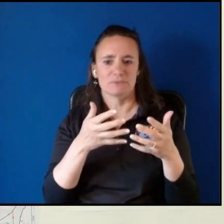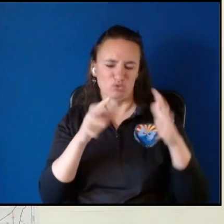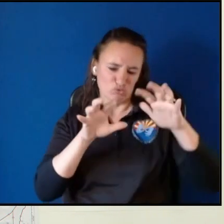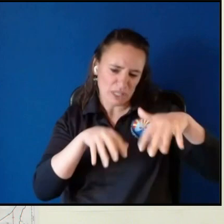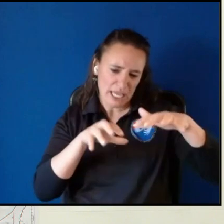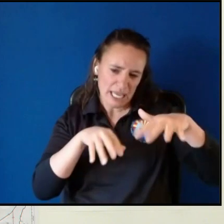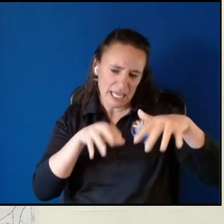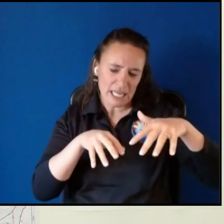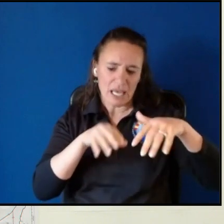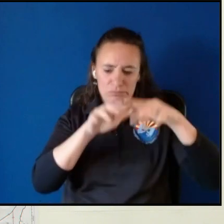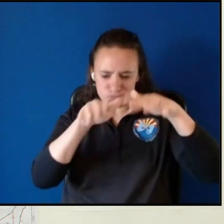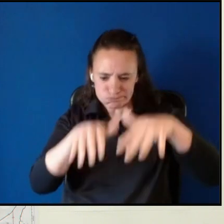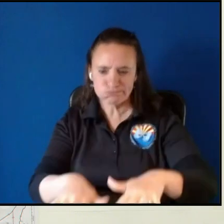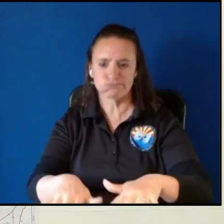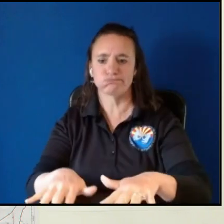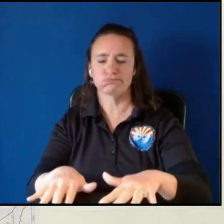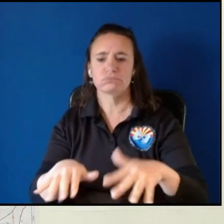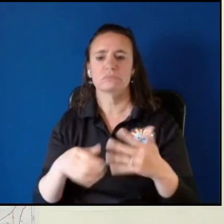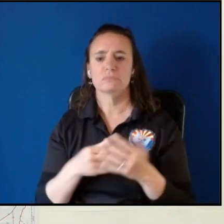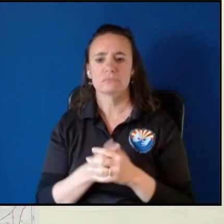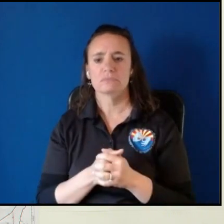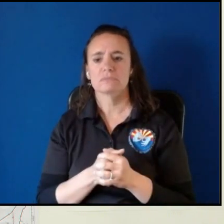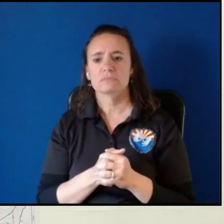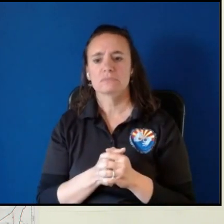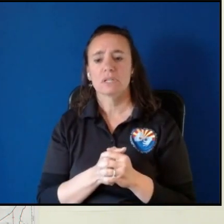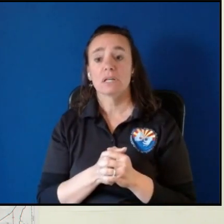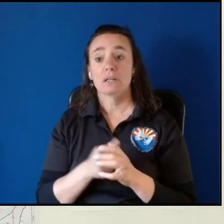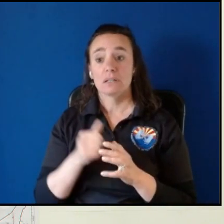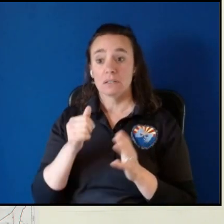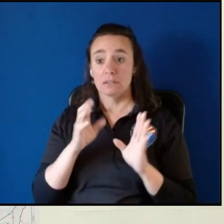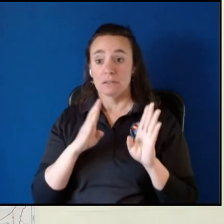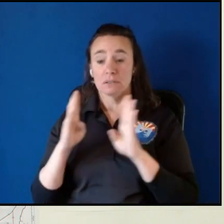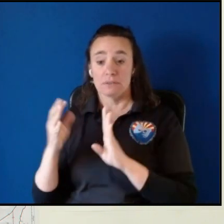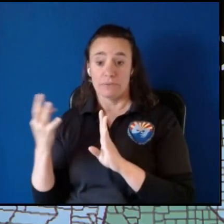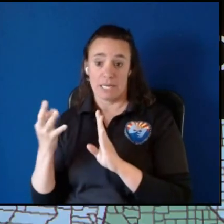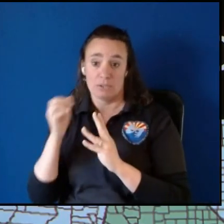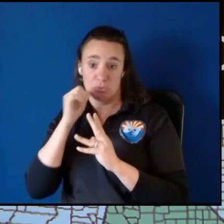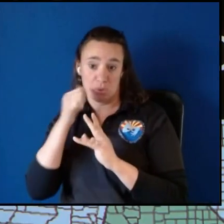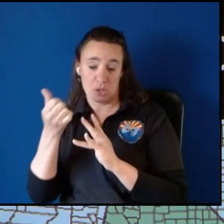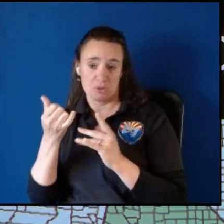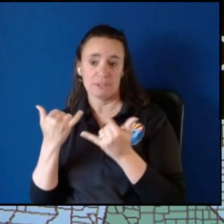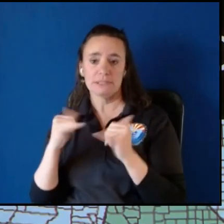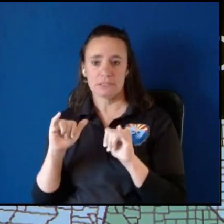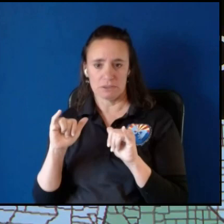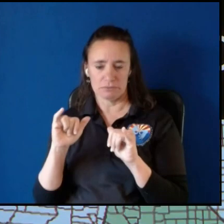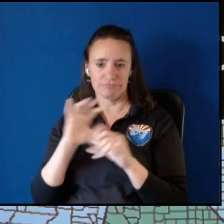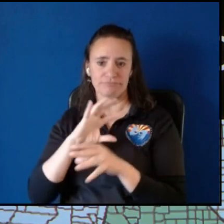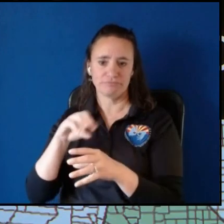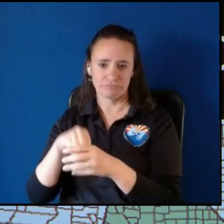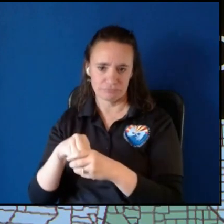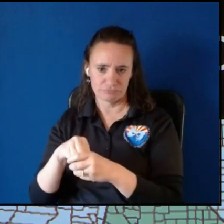so we'll be watching for all those things. Tomorrow we're still in that moisture in places and so although the